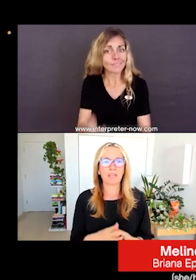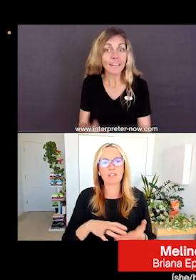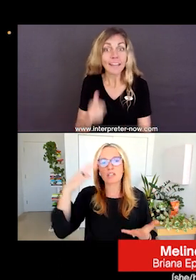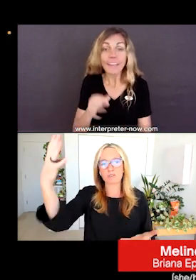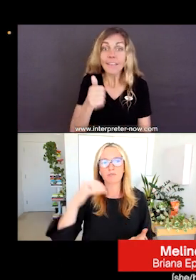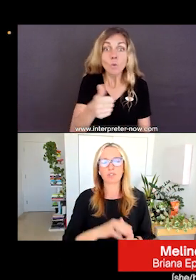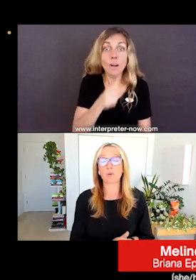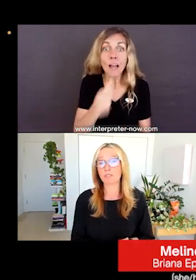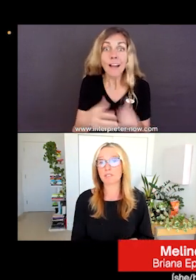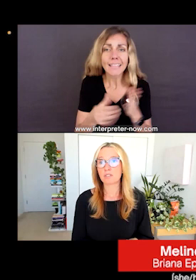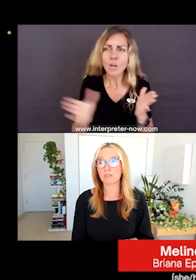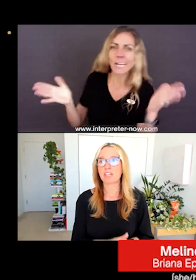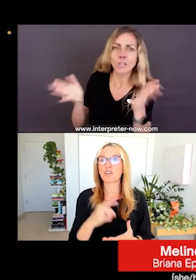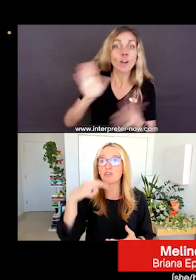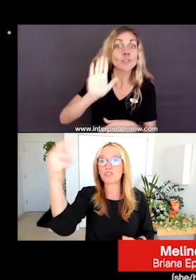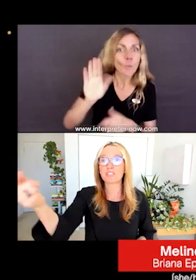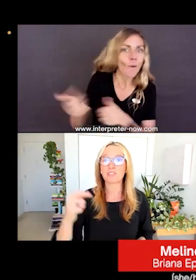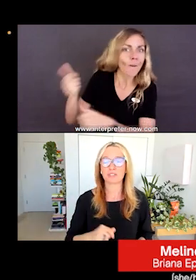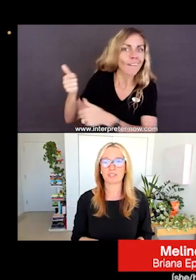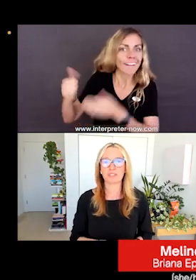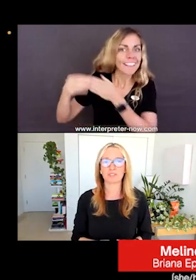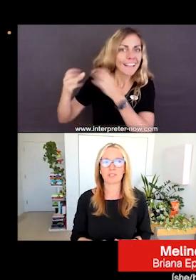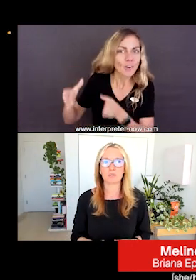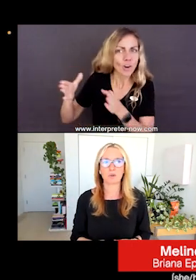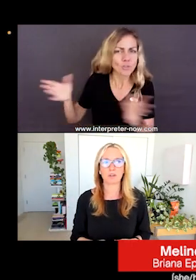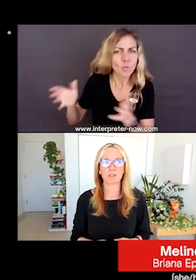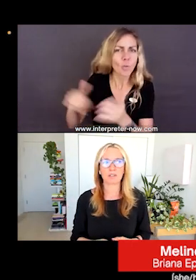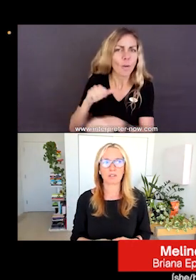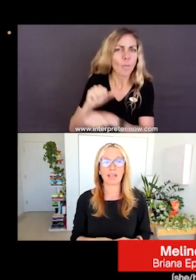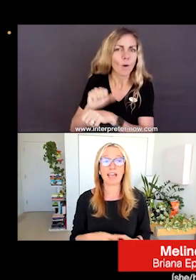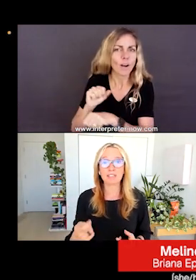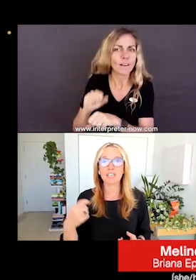And if you aren't a leader, encourage your leaders to do this work.